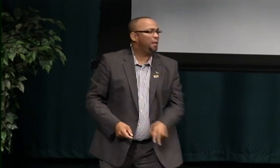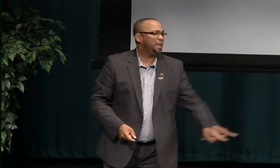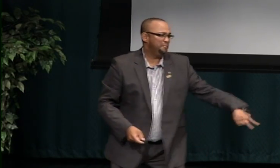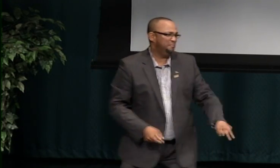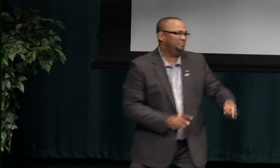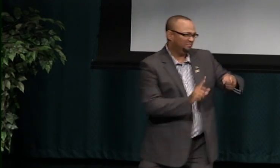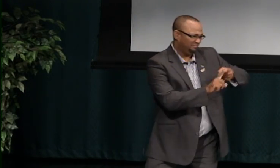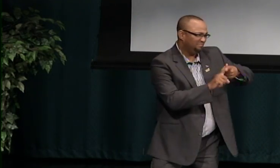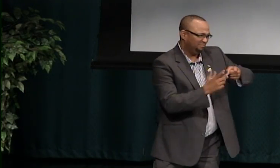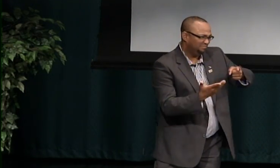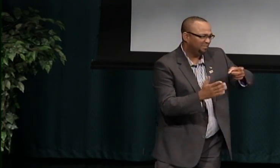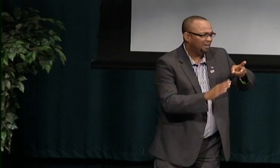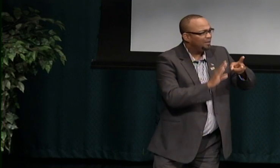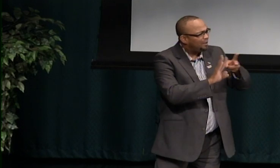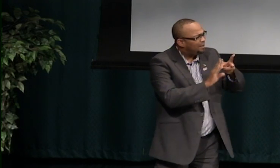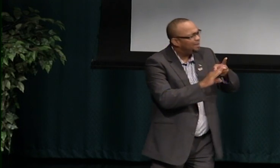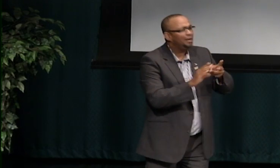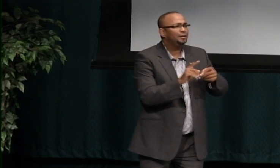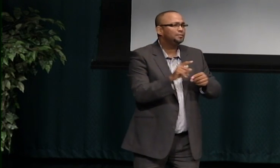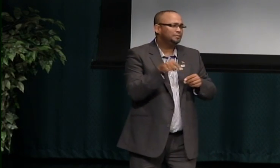of deaf children.